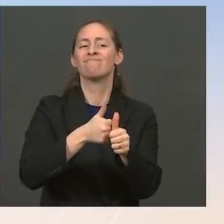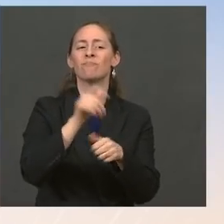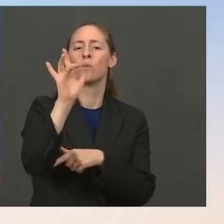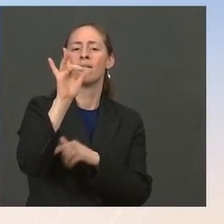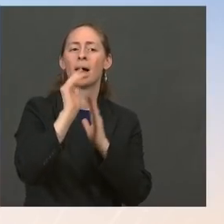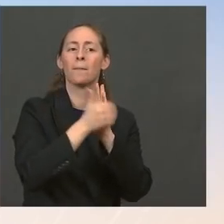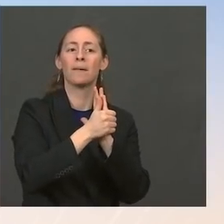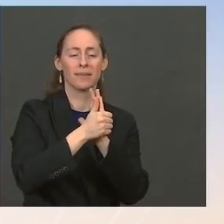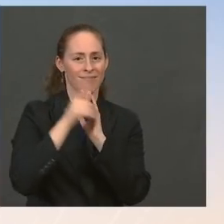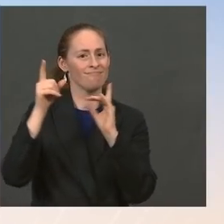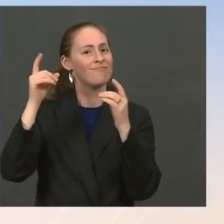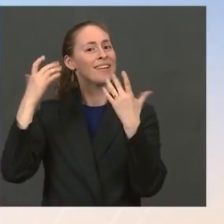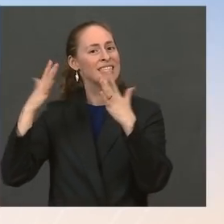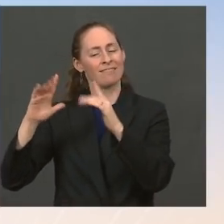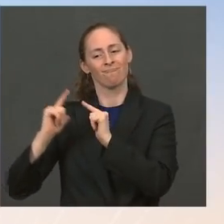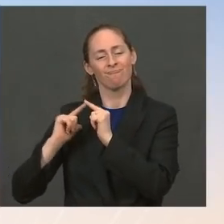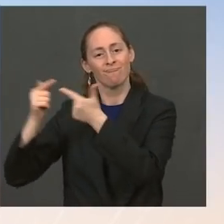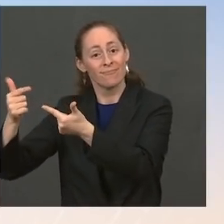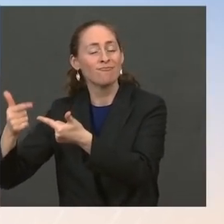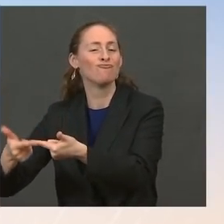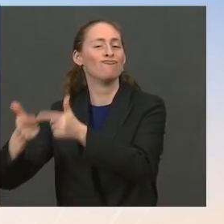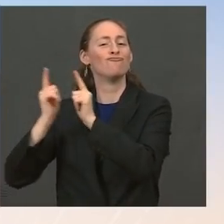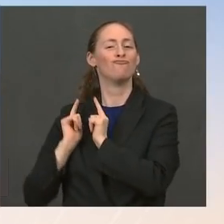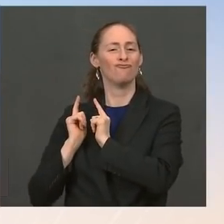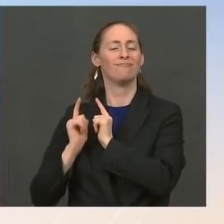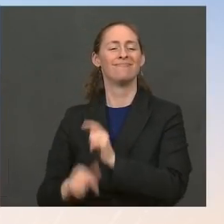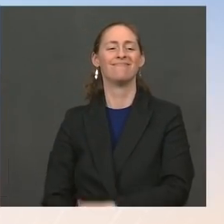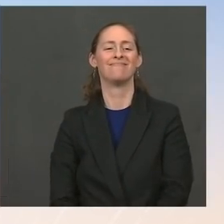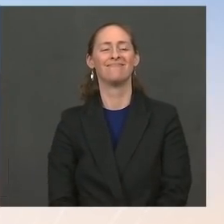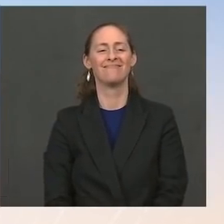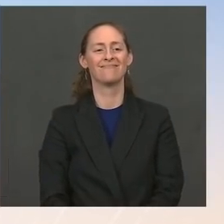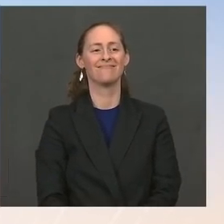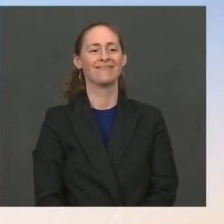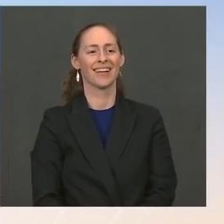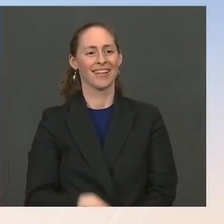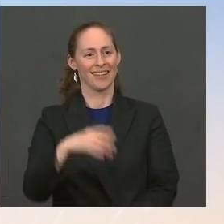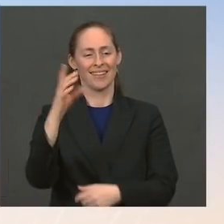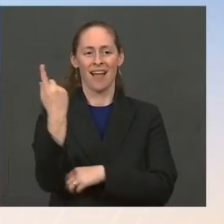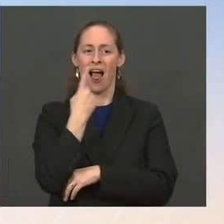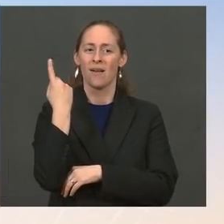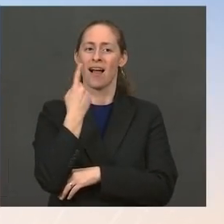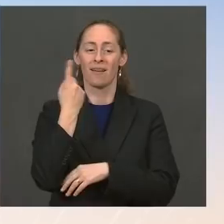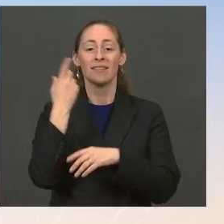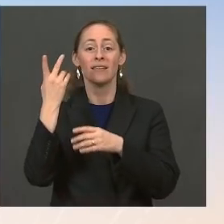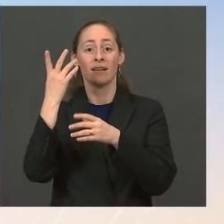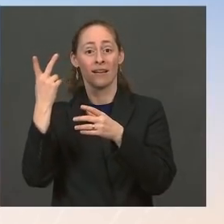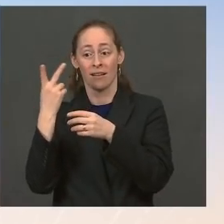He also, of course -- we also know we make history every time they're working together, every time she's out there speaking on